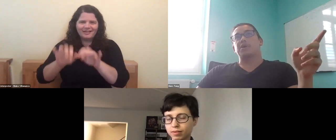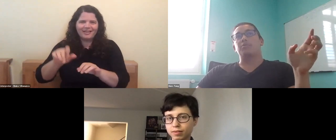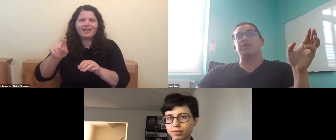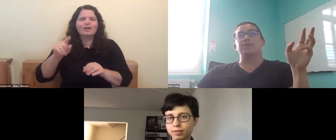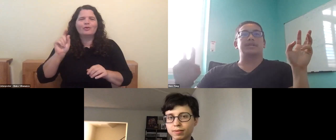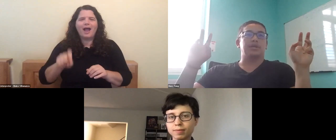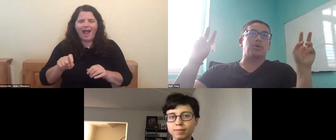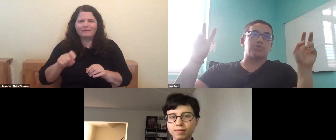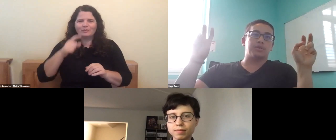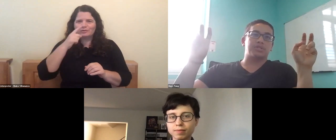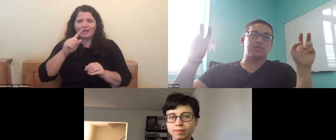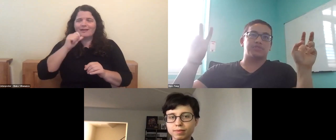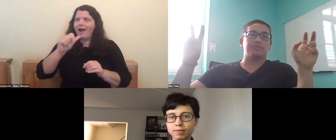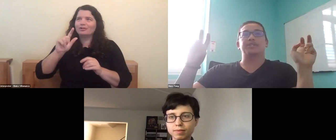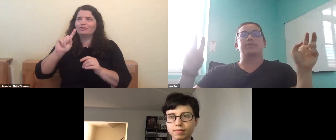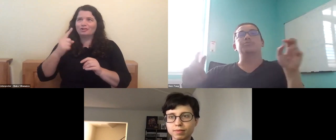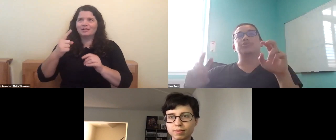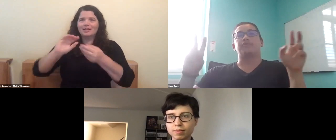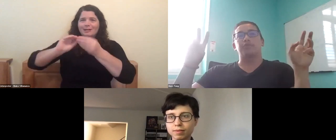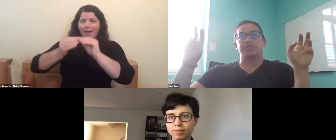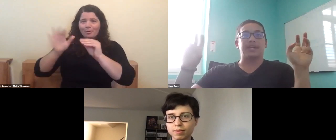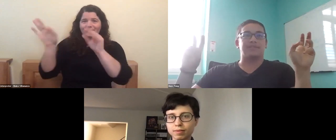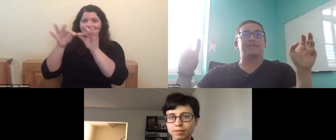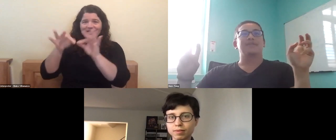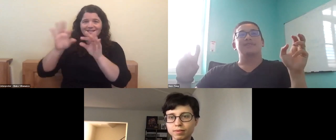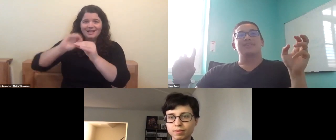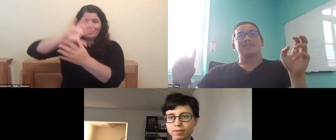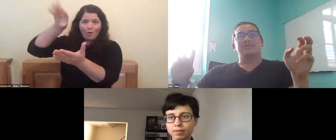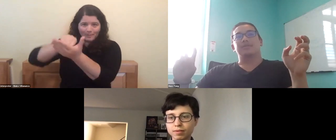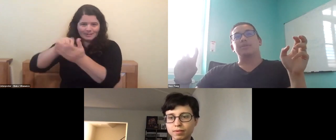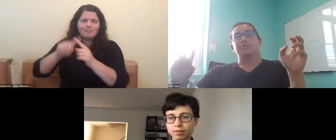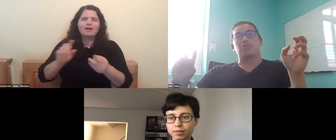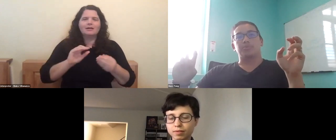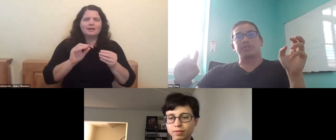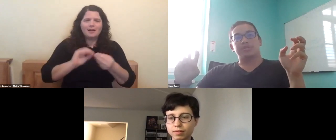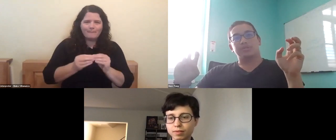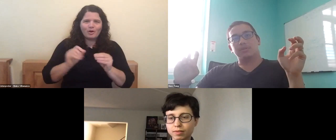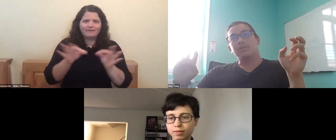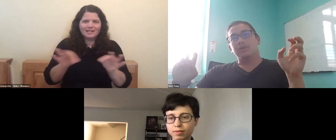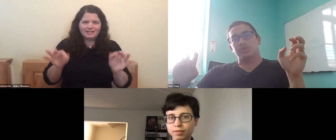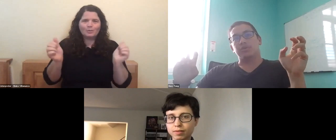how many let's say occurrences of subject and object you first get in the corpus so if you